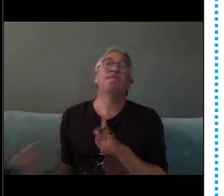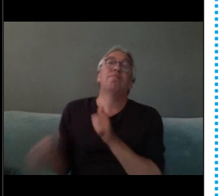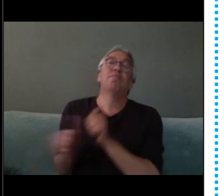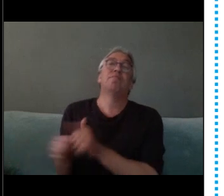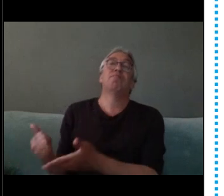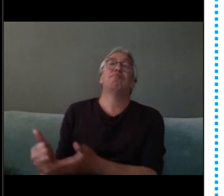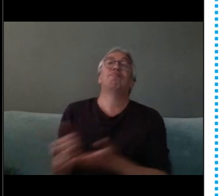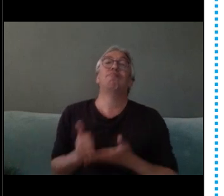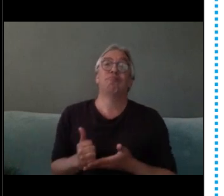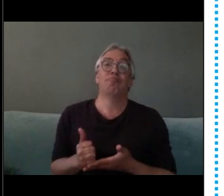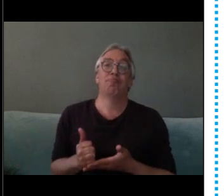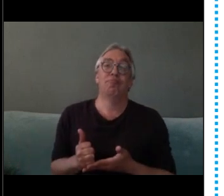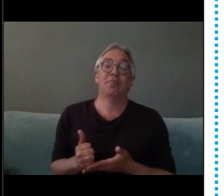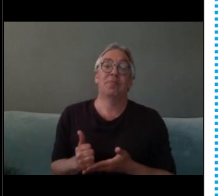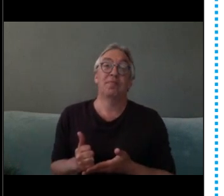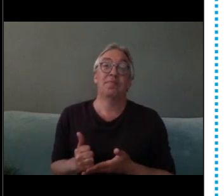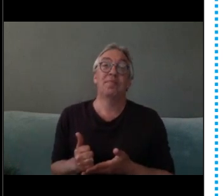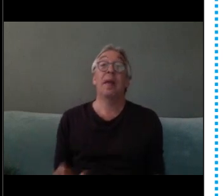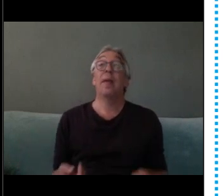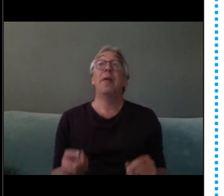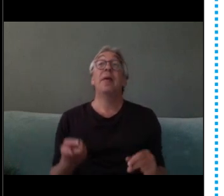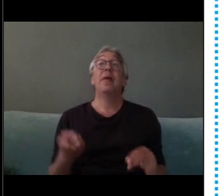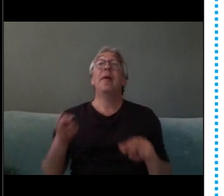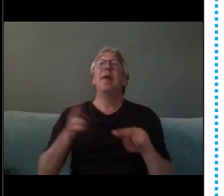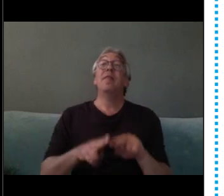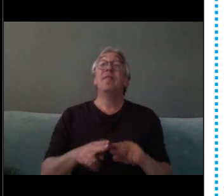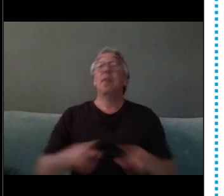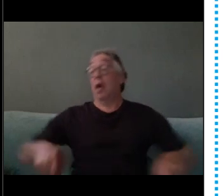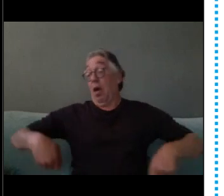And then you have compensation for loss or damage mobility equipment